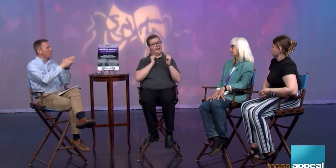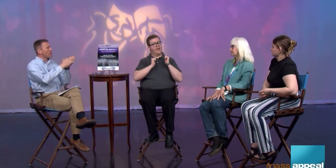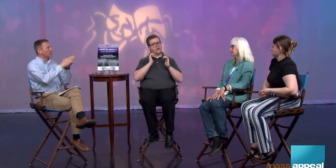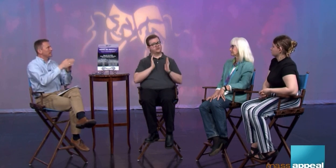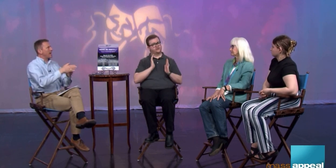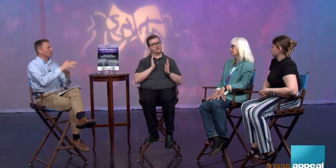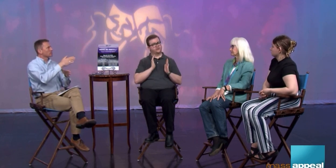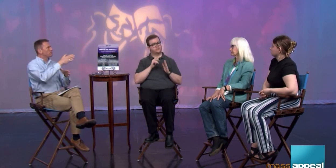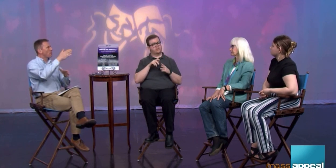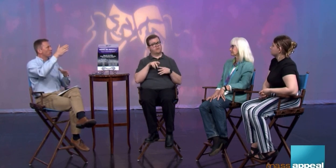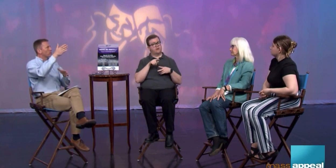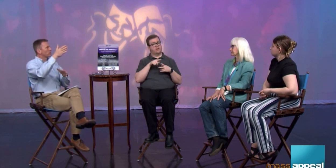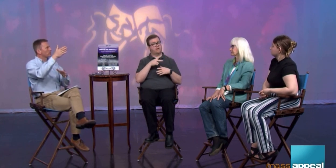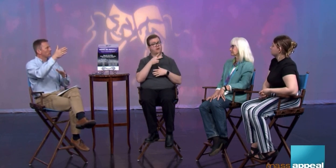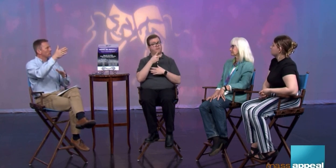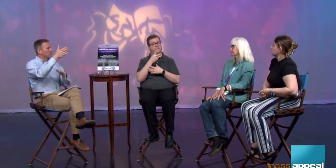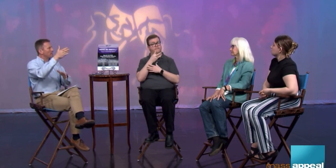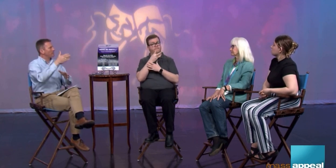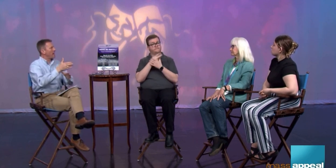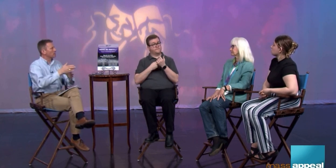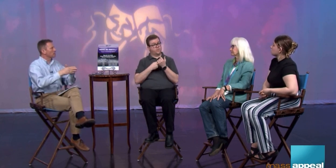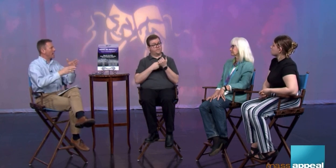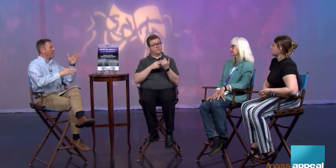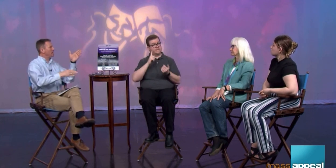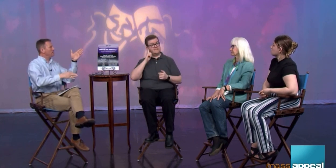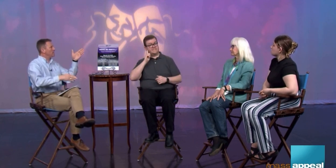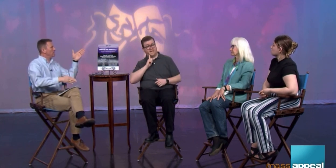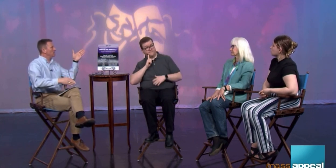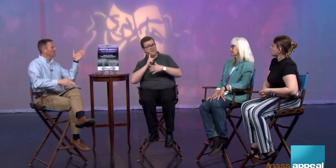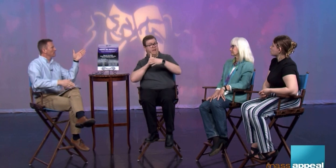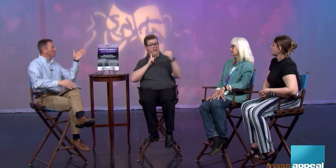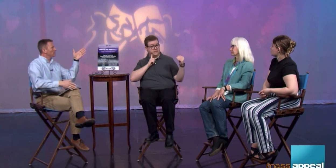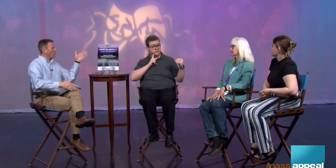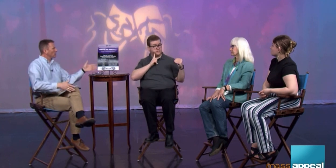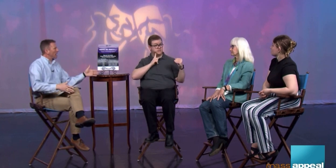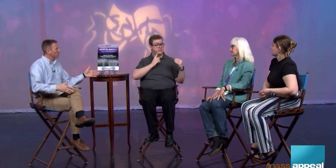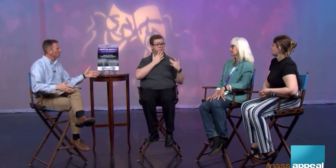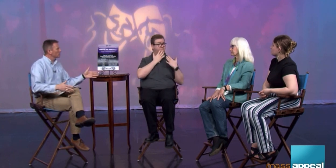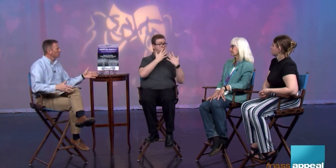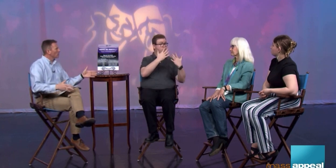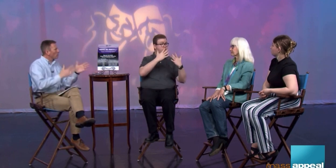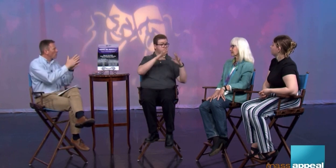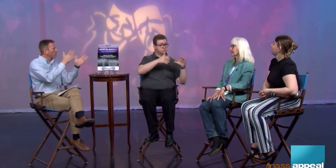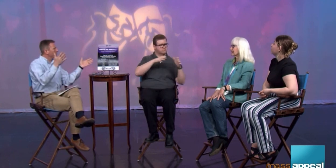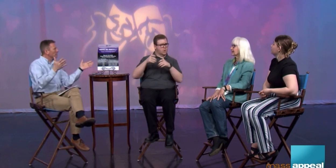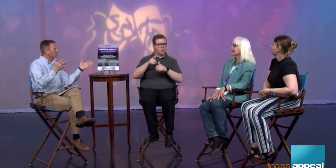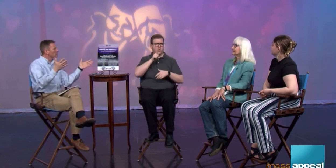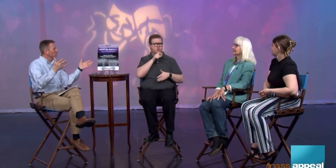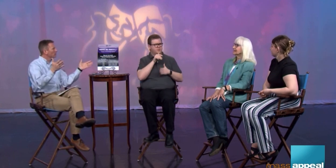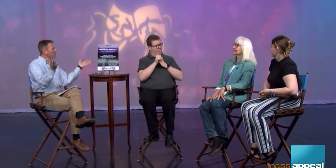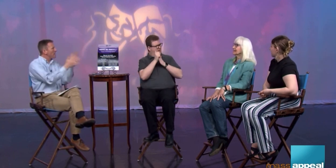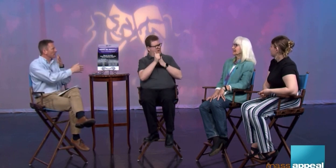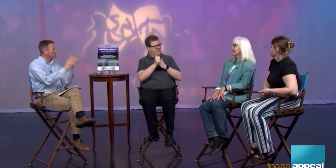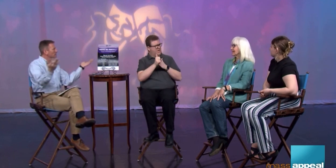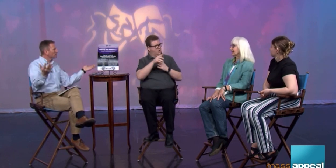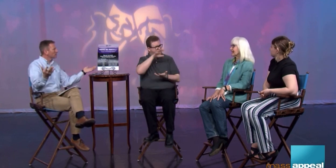are the lead actors both the Deaf actors and the vocal actors or who are the leads, are they mixed?